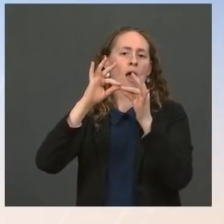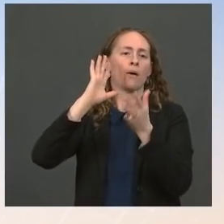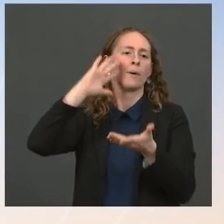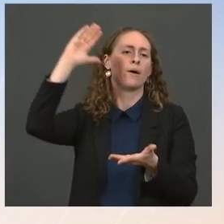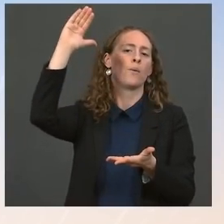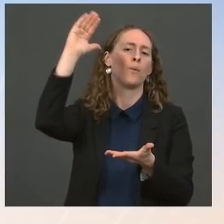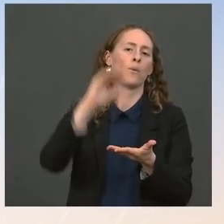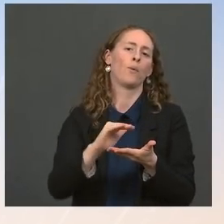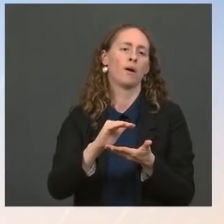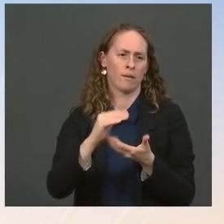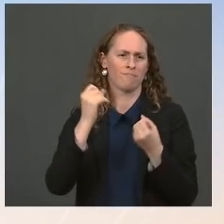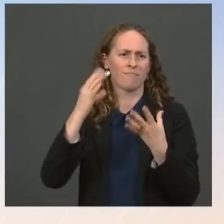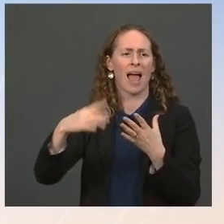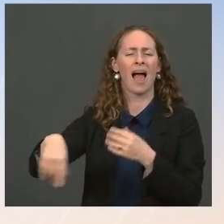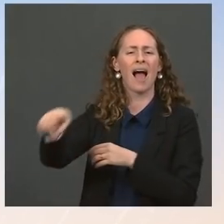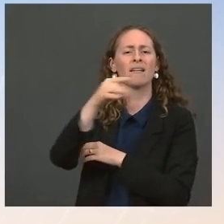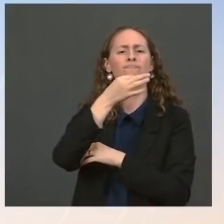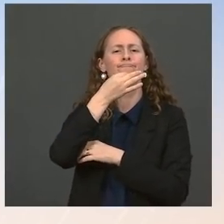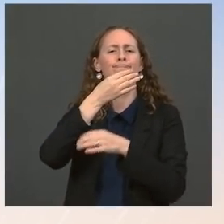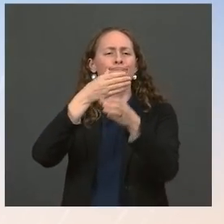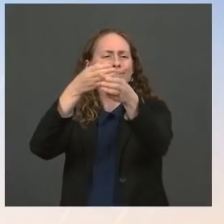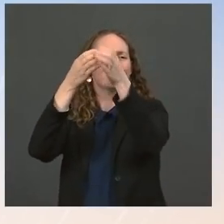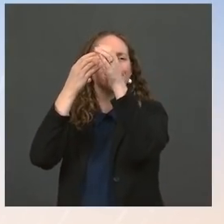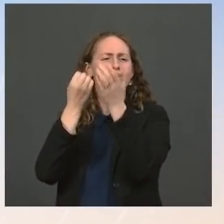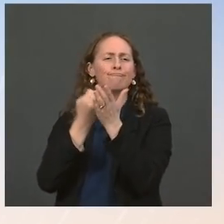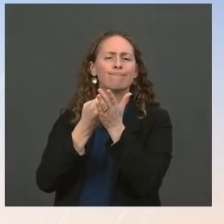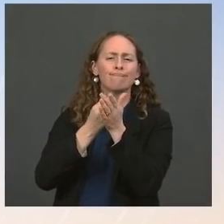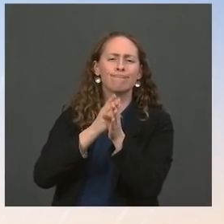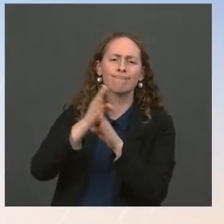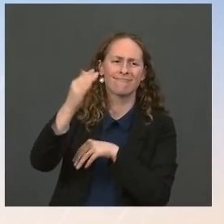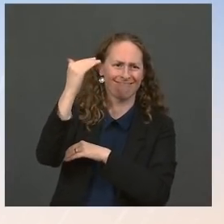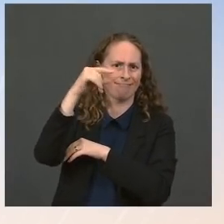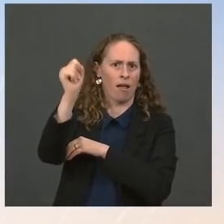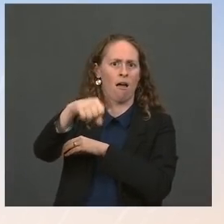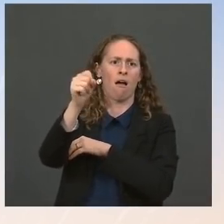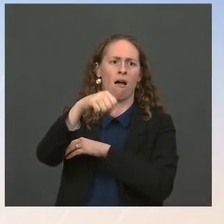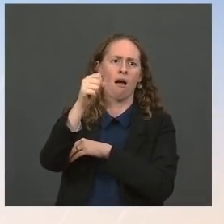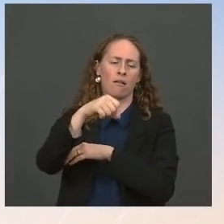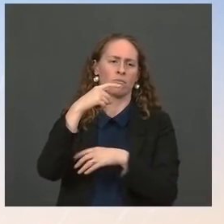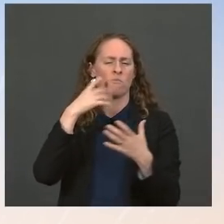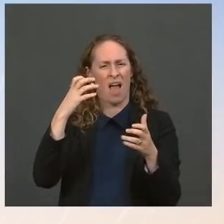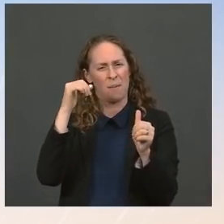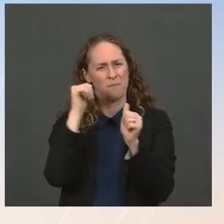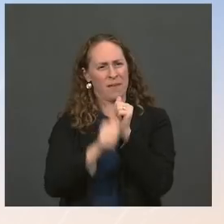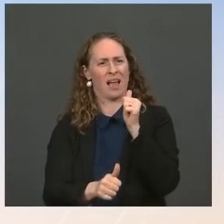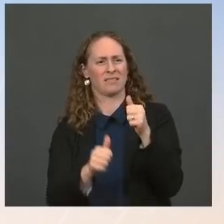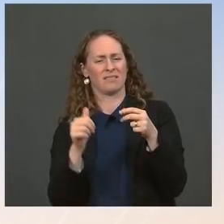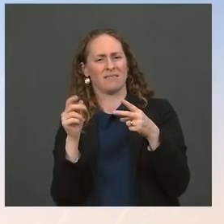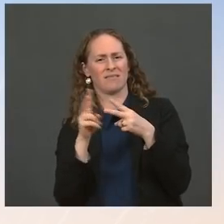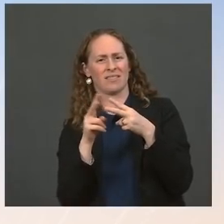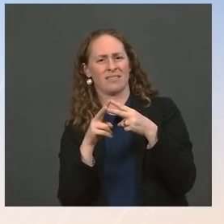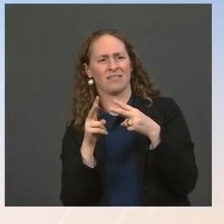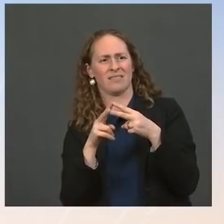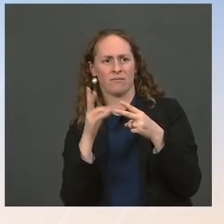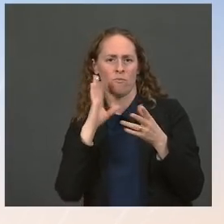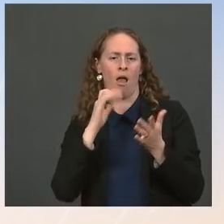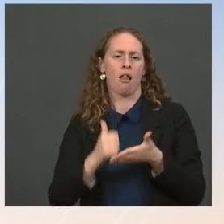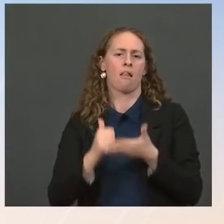So, he wants his entire agenda passed, and that's what he thinks will be good for the economy long term. And you, of course, need the majority of votes in both Congresses to get that done.